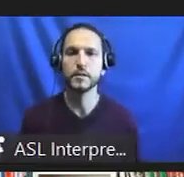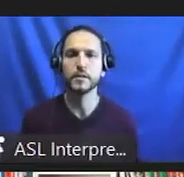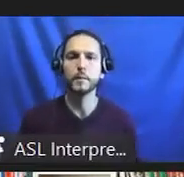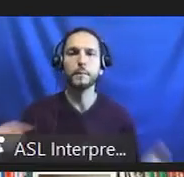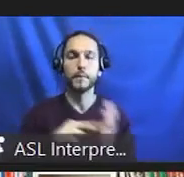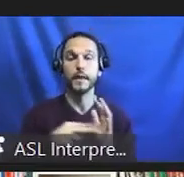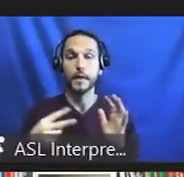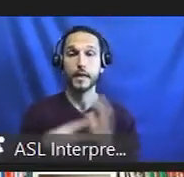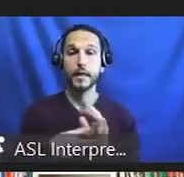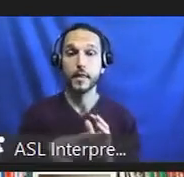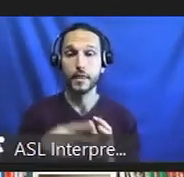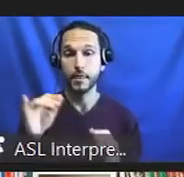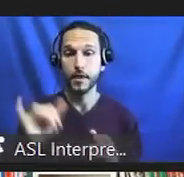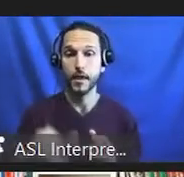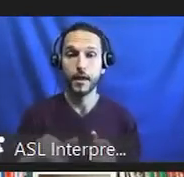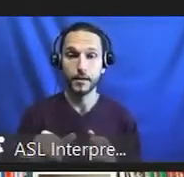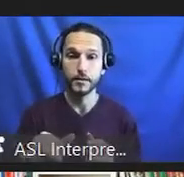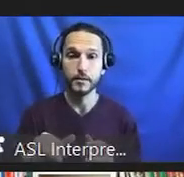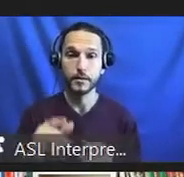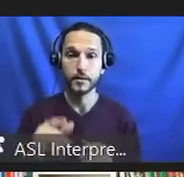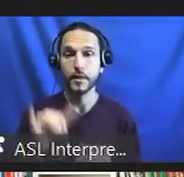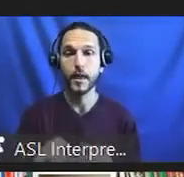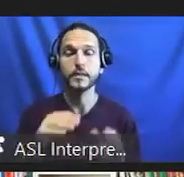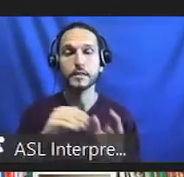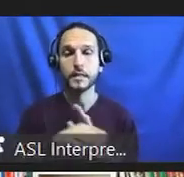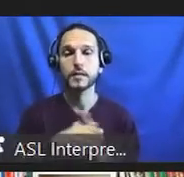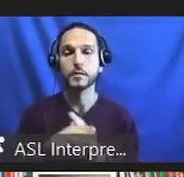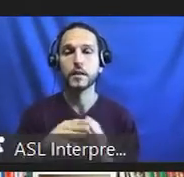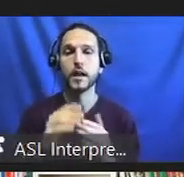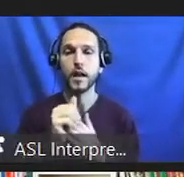do these accessibility guidelines